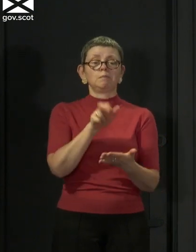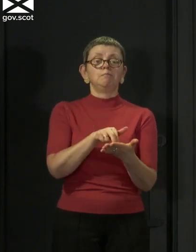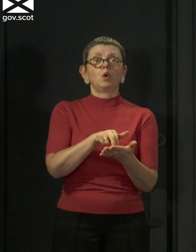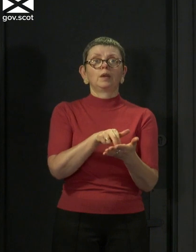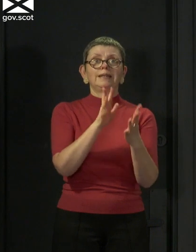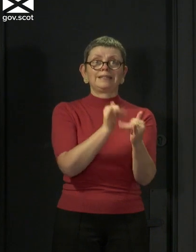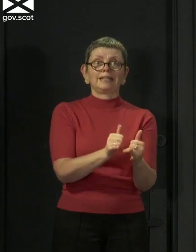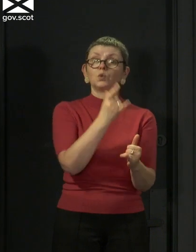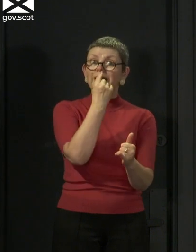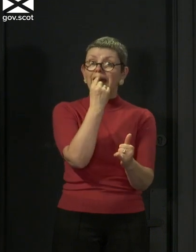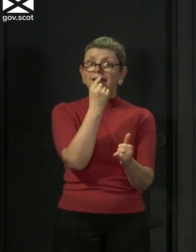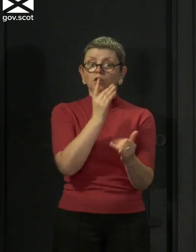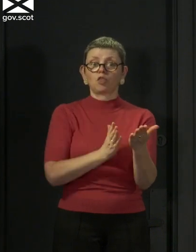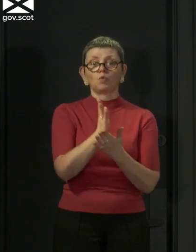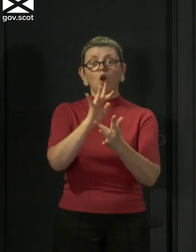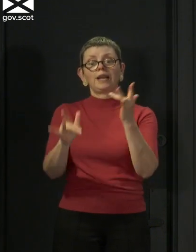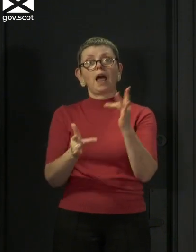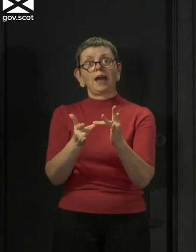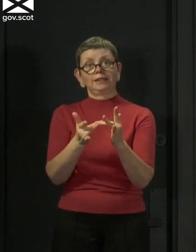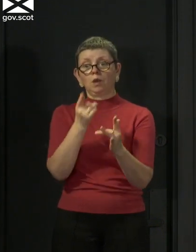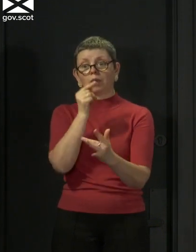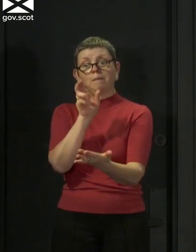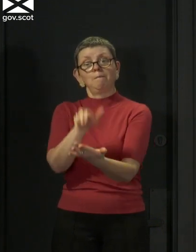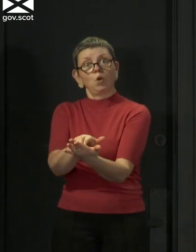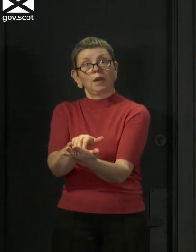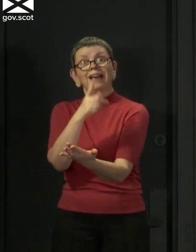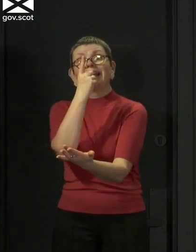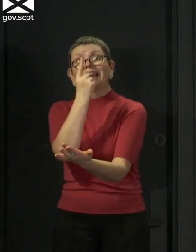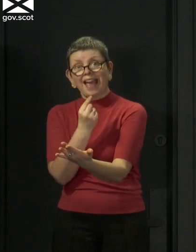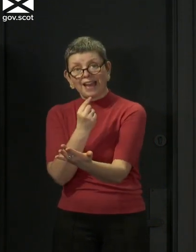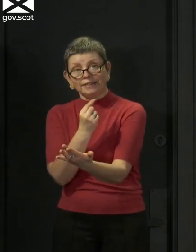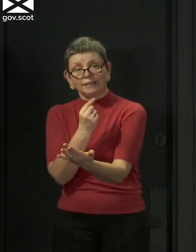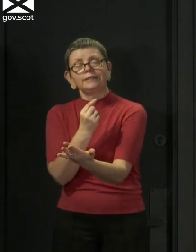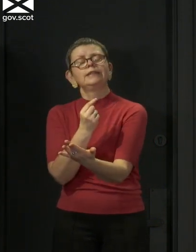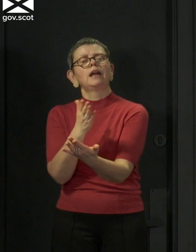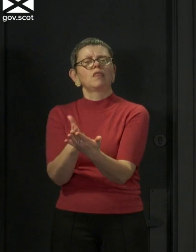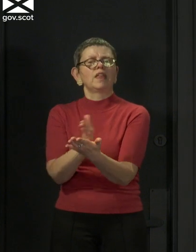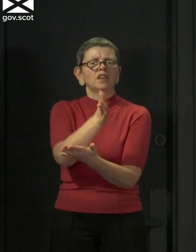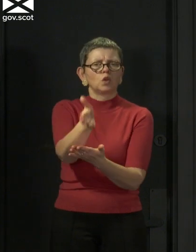can do this, through the online portal, and are then directed to one of the drive-through